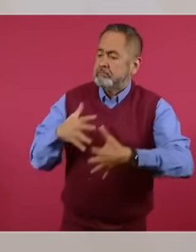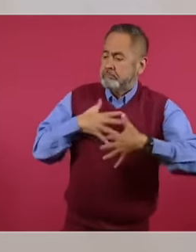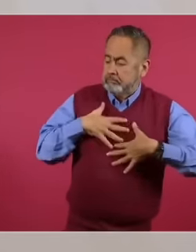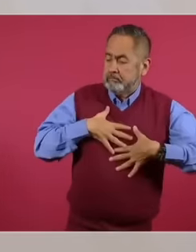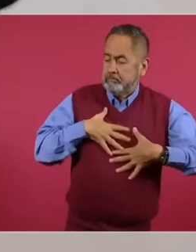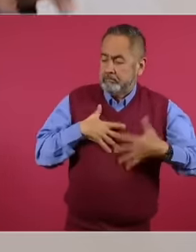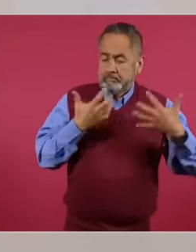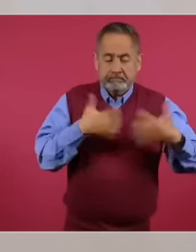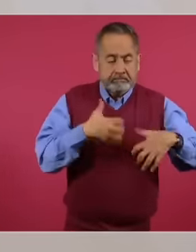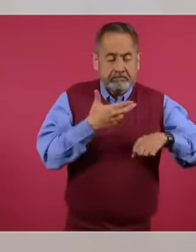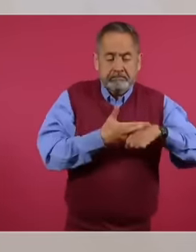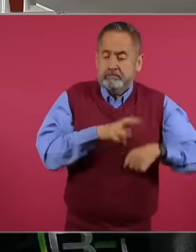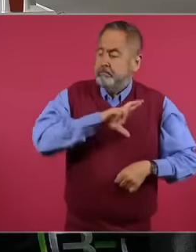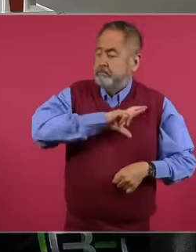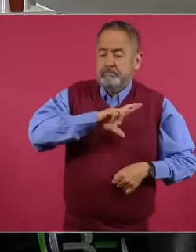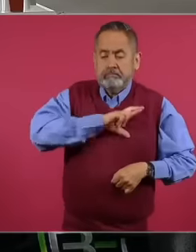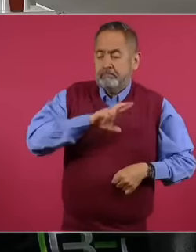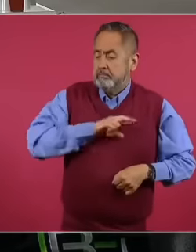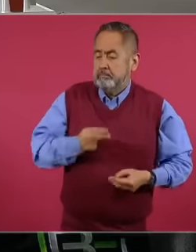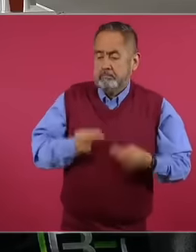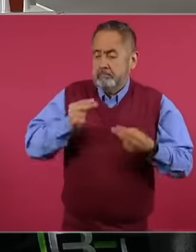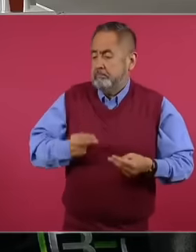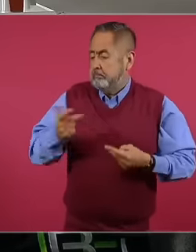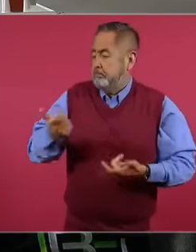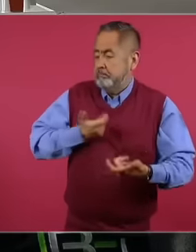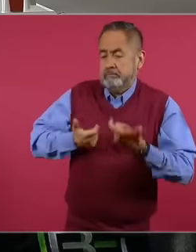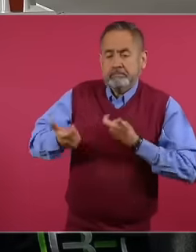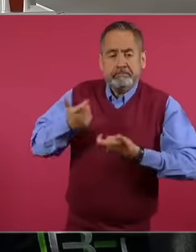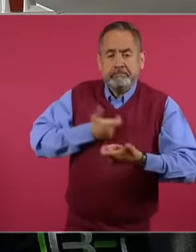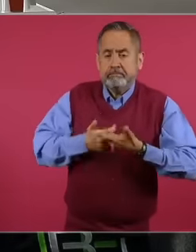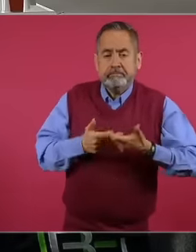private companies, as well as